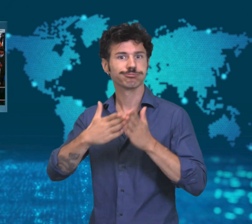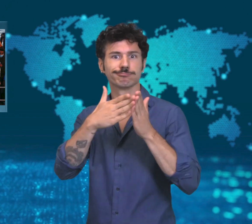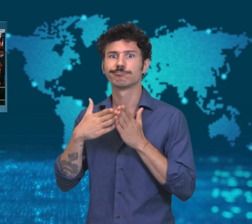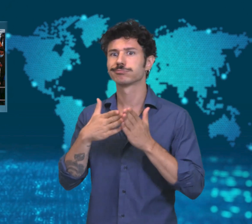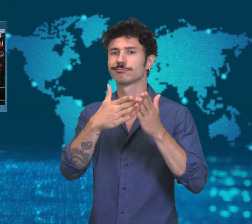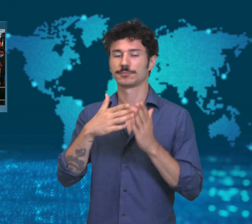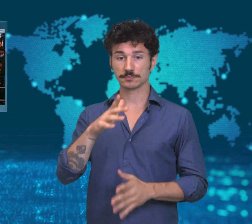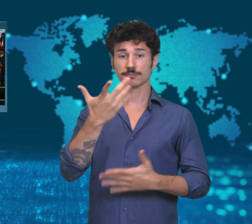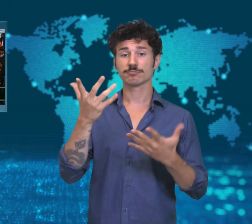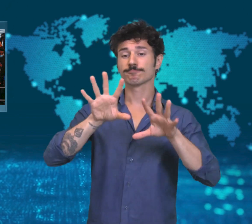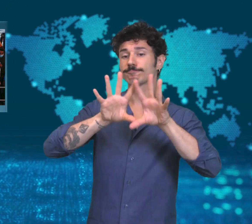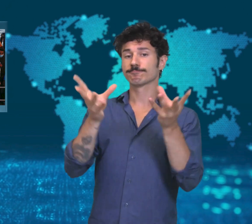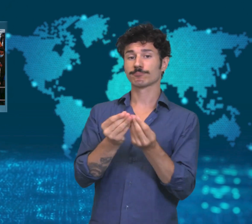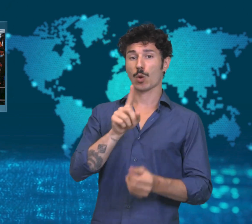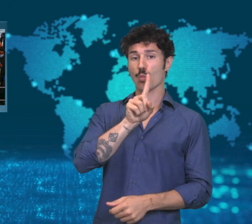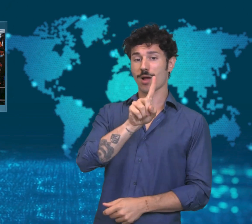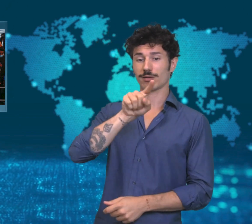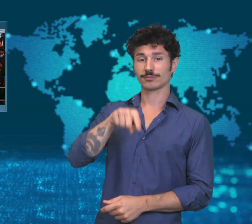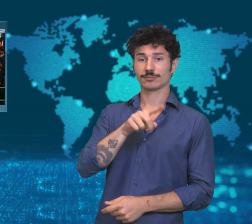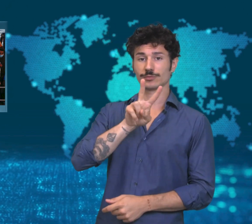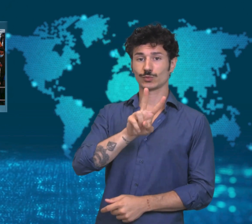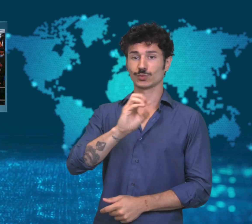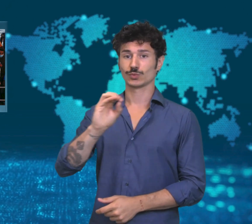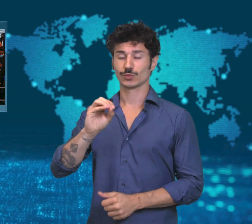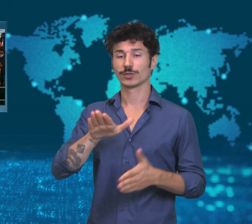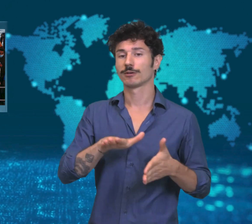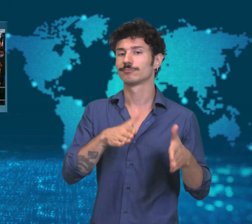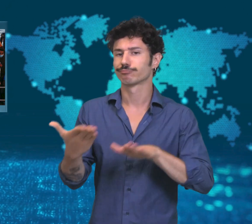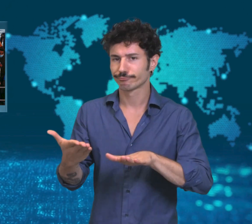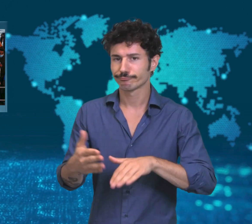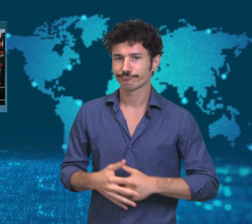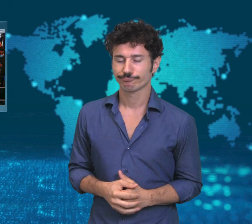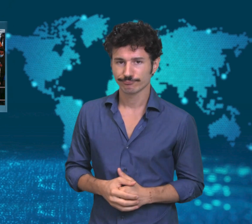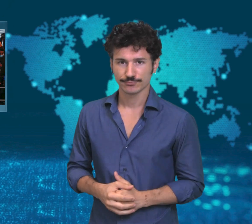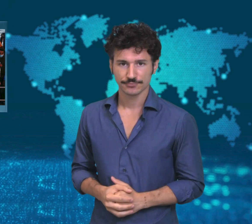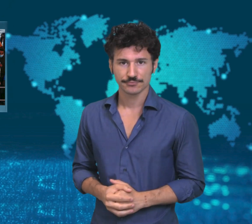and over 1,200 have died while doing so.